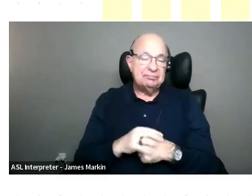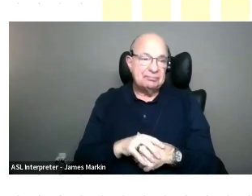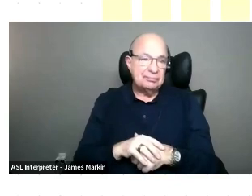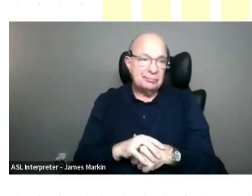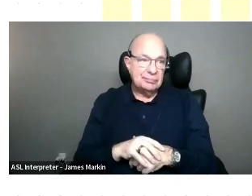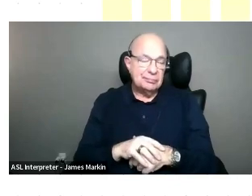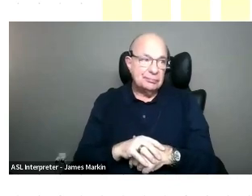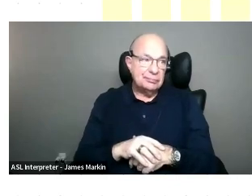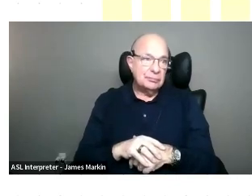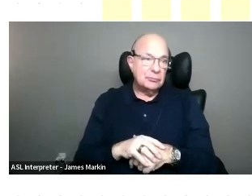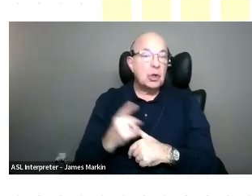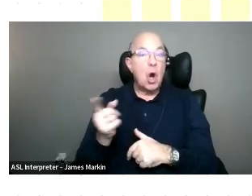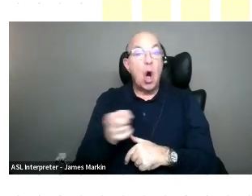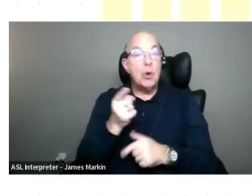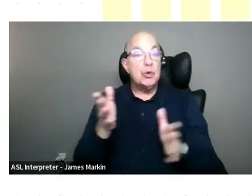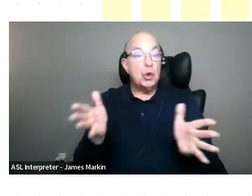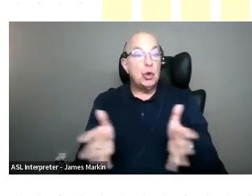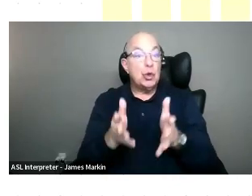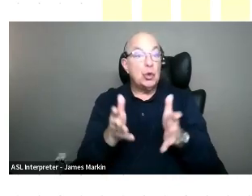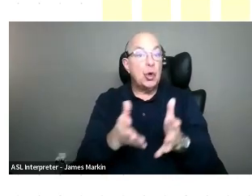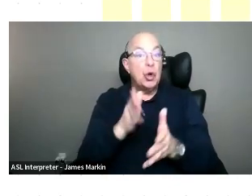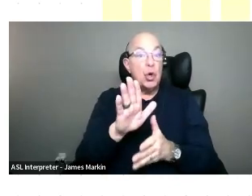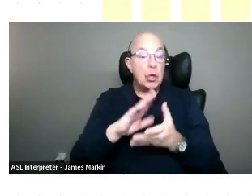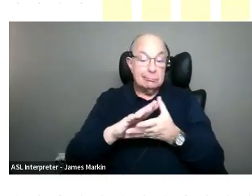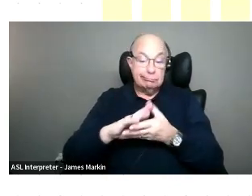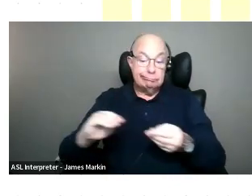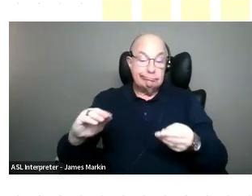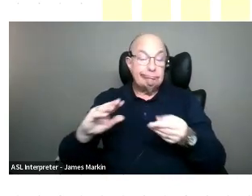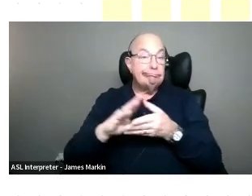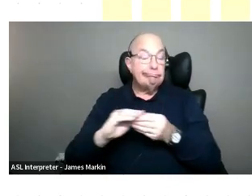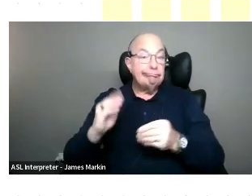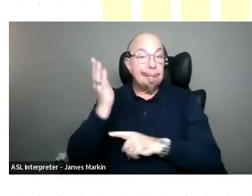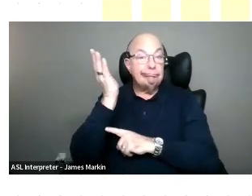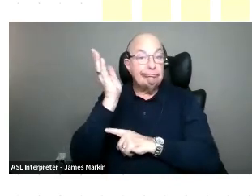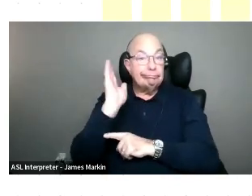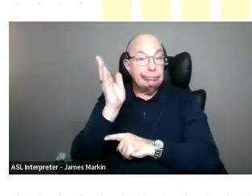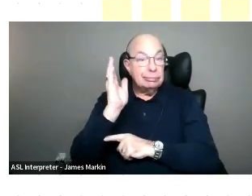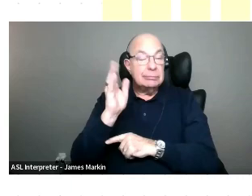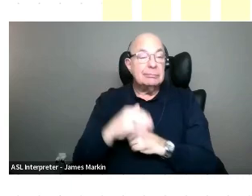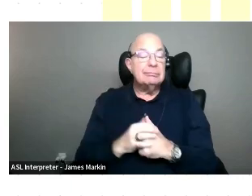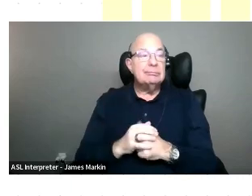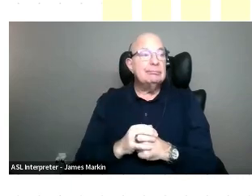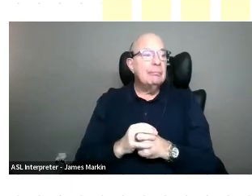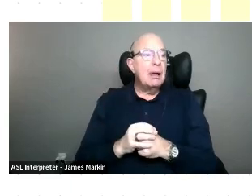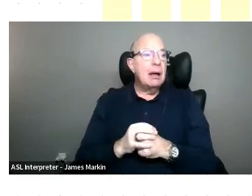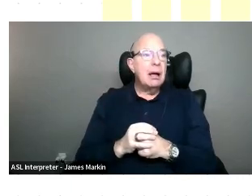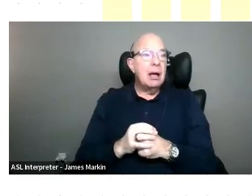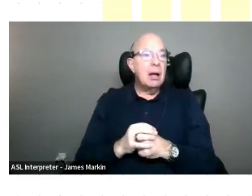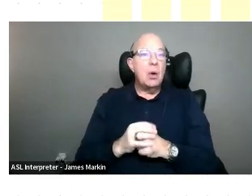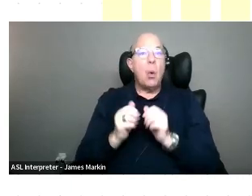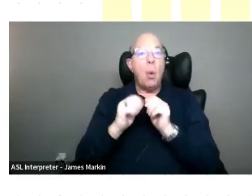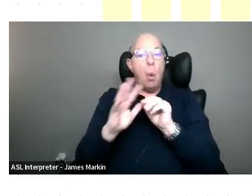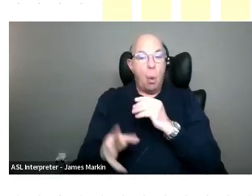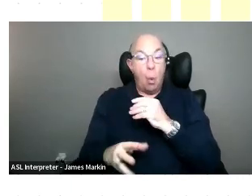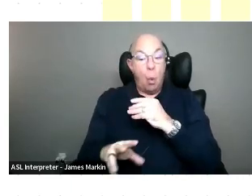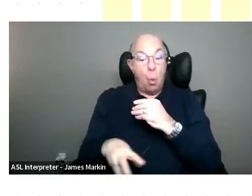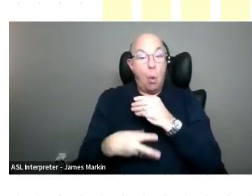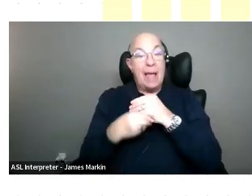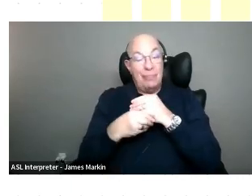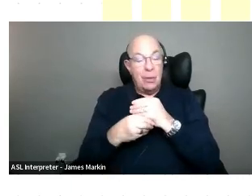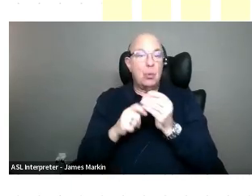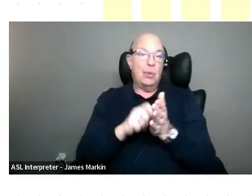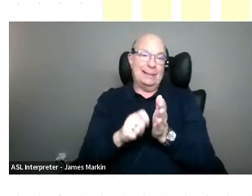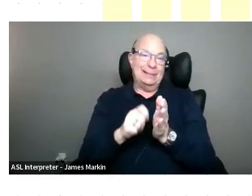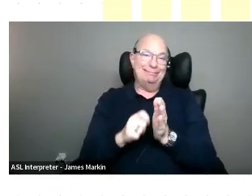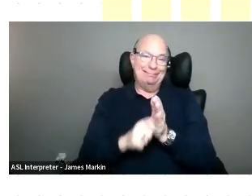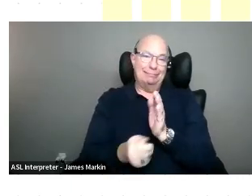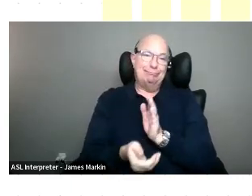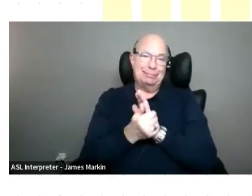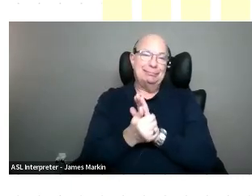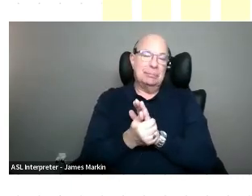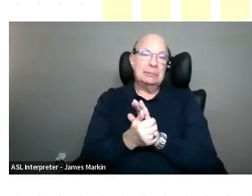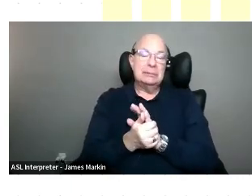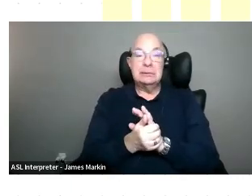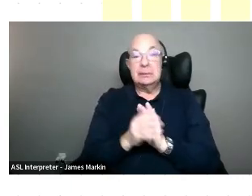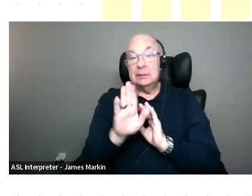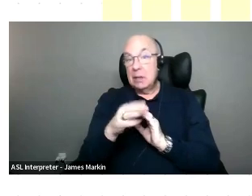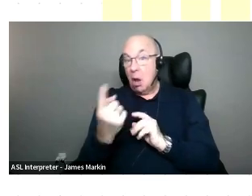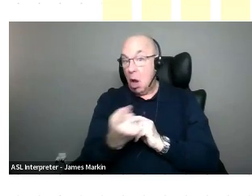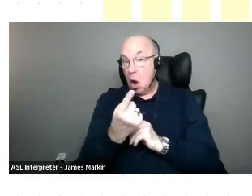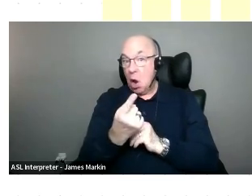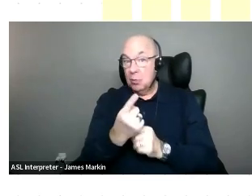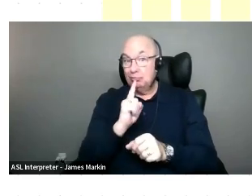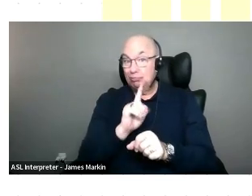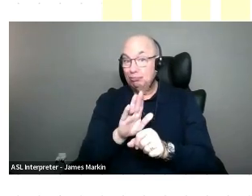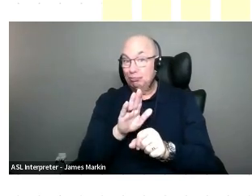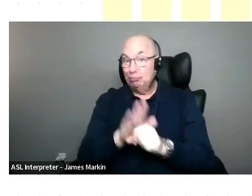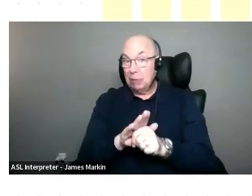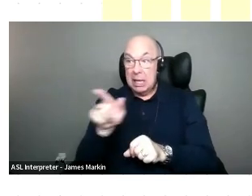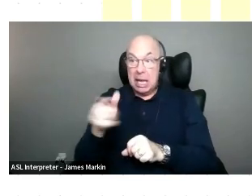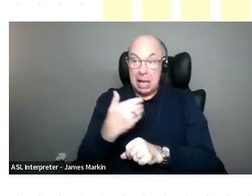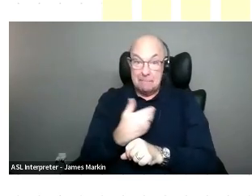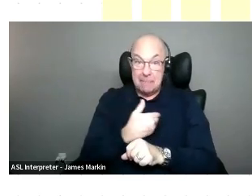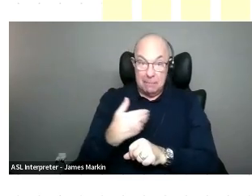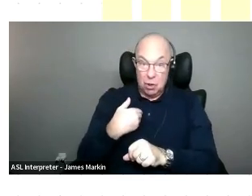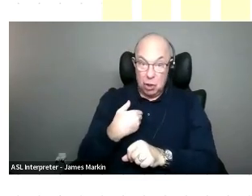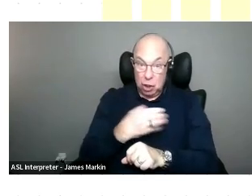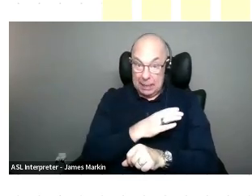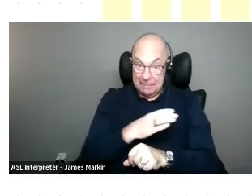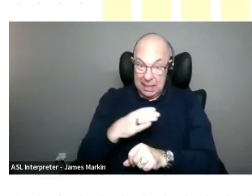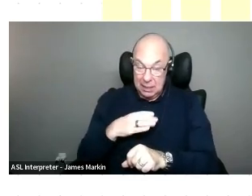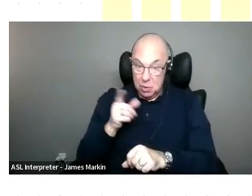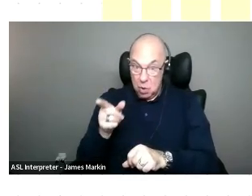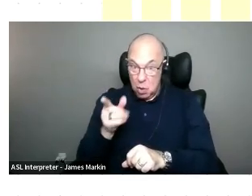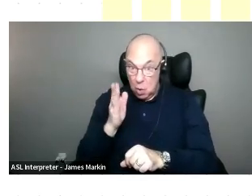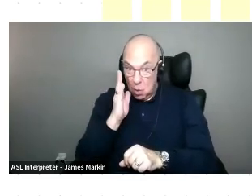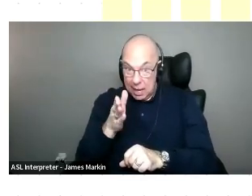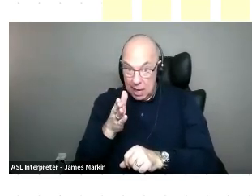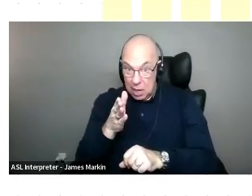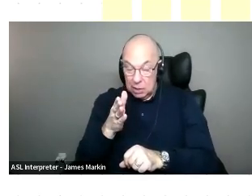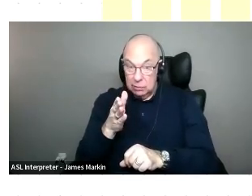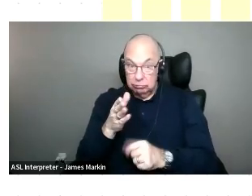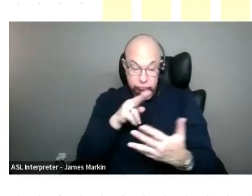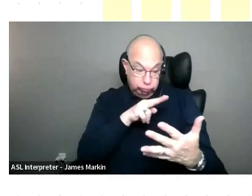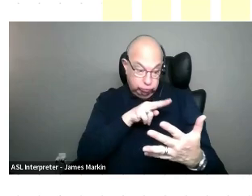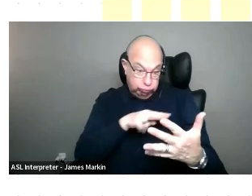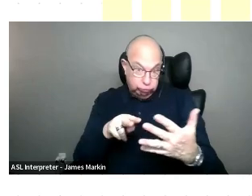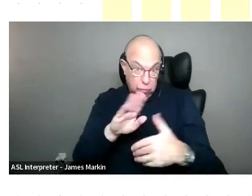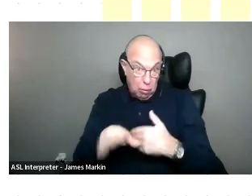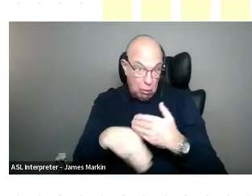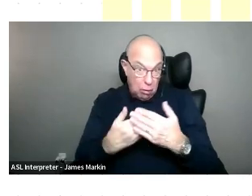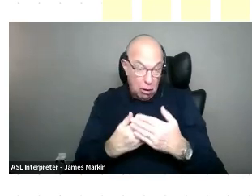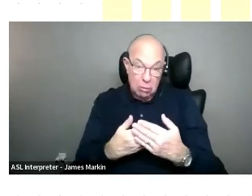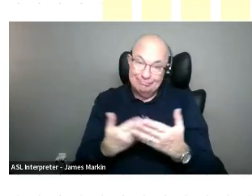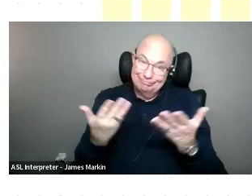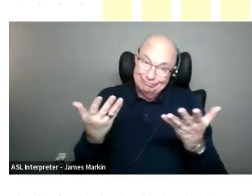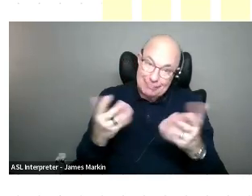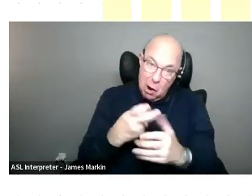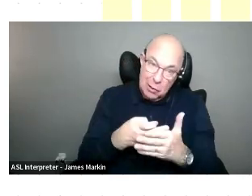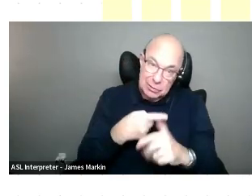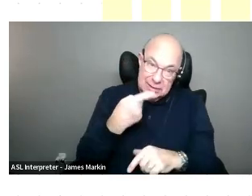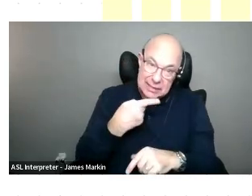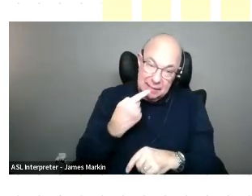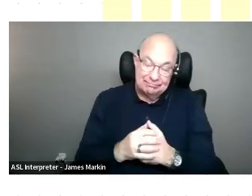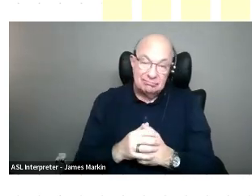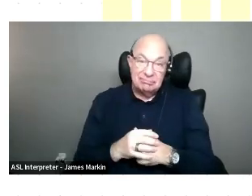Melissa Wong (she/her), SPT: We always encourage deputations over… not over, but, along with written submissions. There isn't always a guarantee that the members of the Budget Committee will go and read all of those, written deputations.